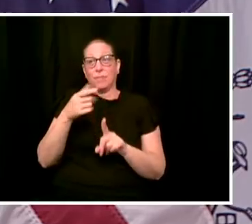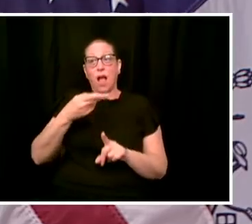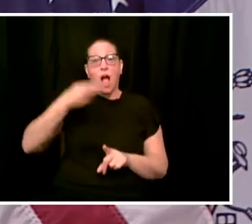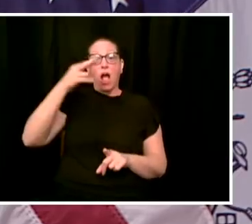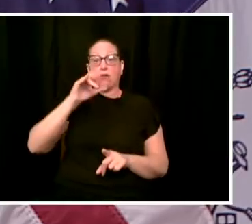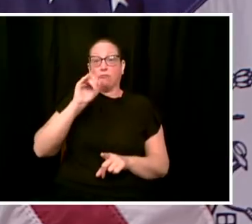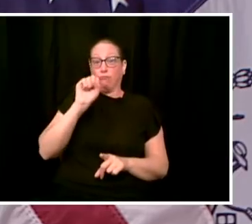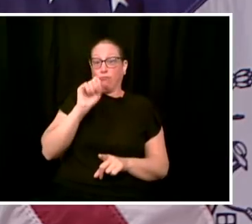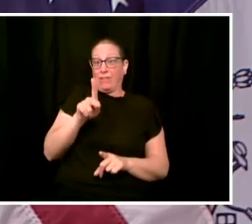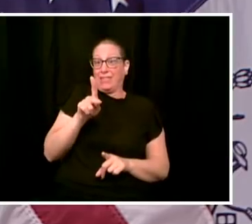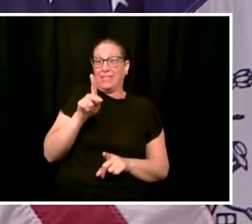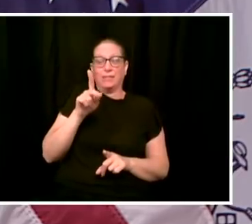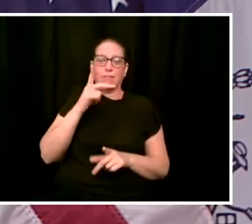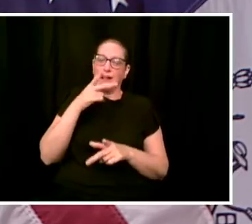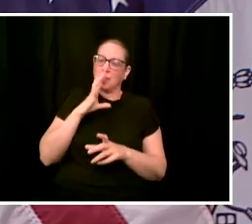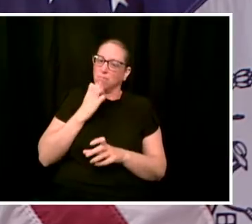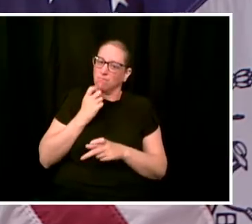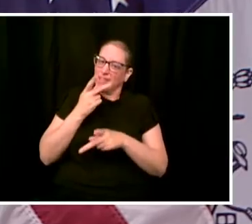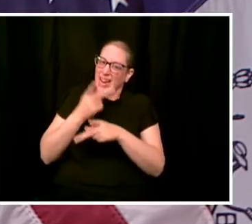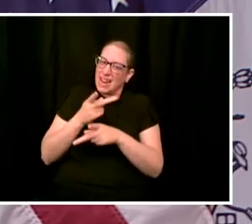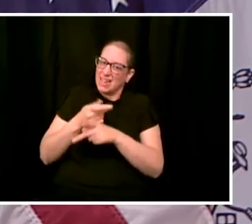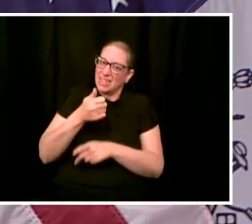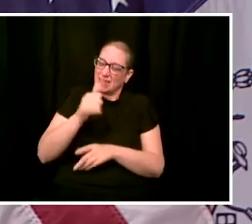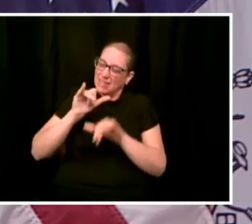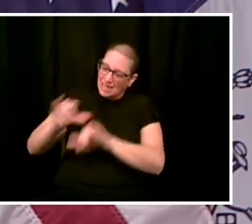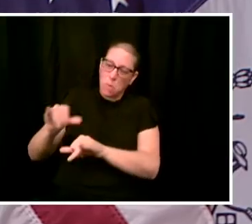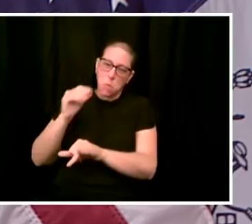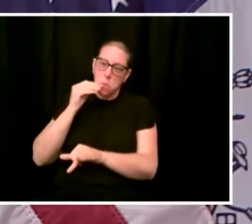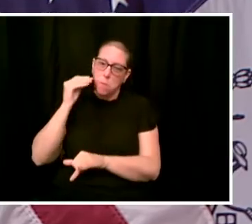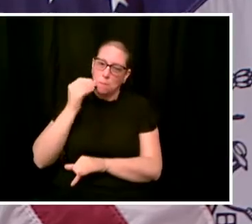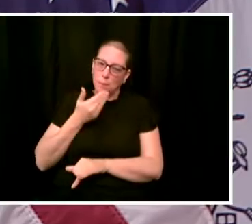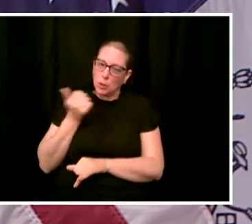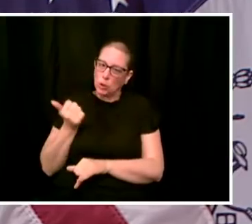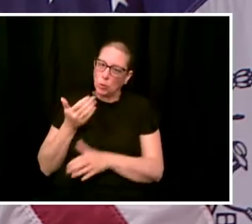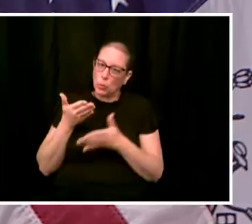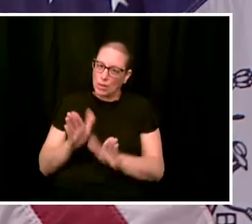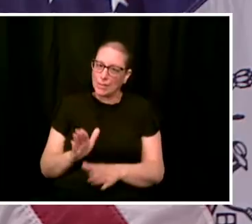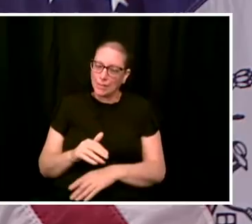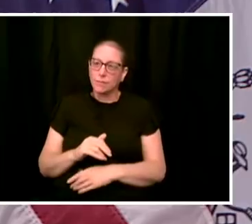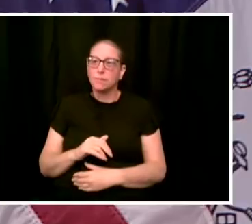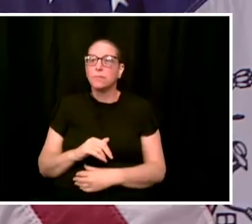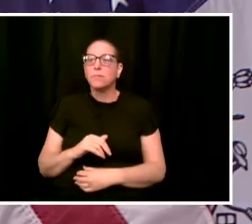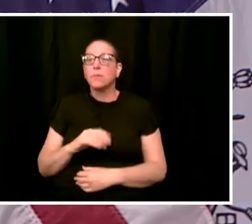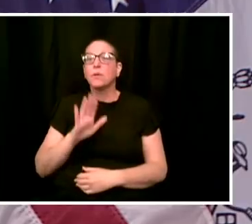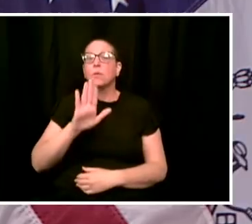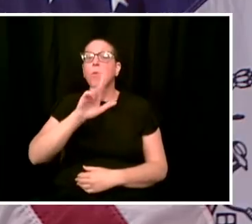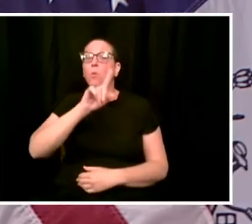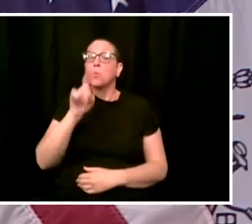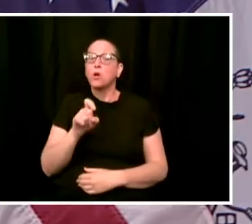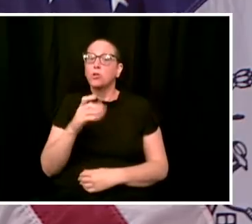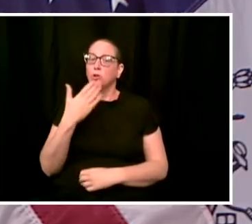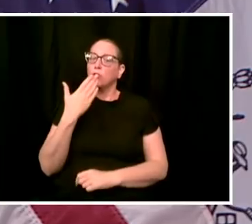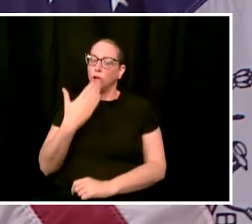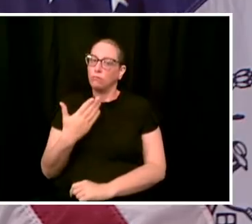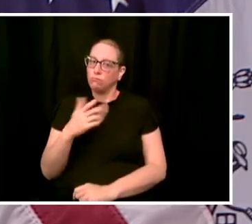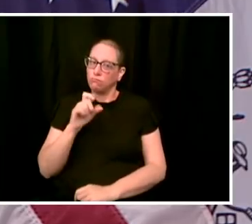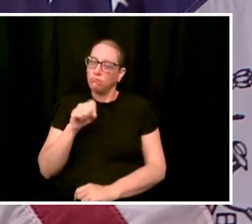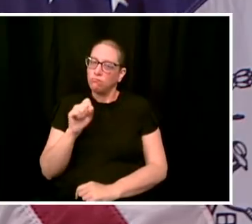FACE COVERINGS, AND PEOPLE ARE ARE VULNERABLE